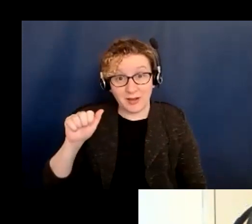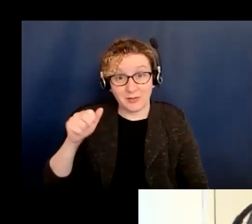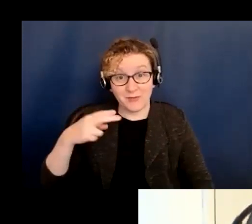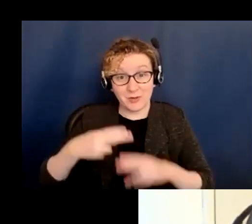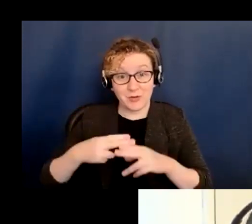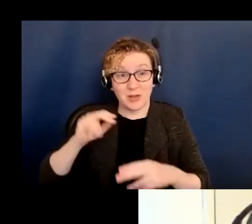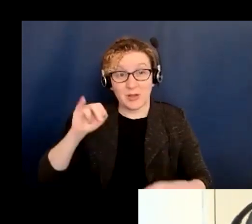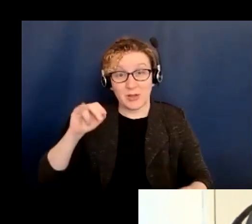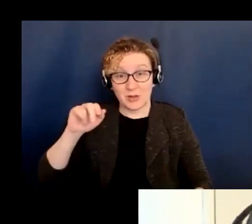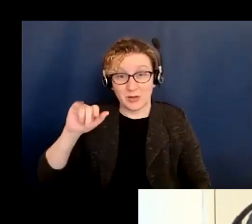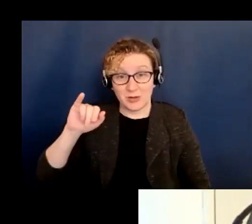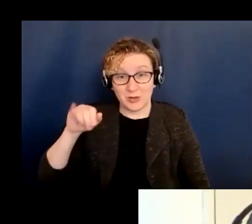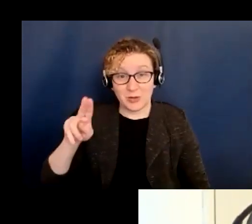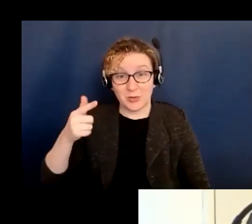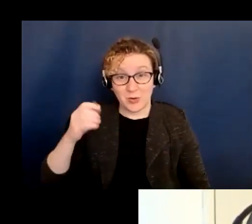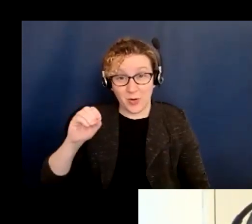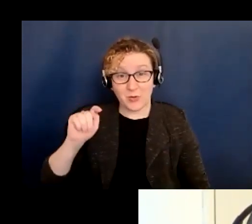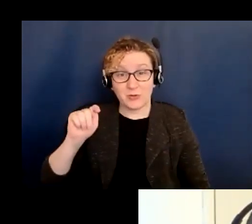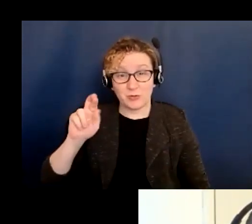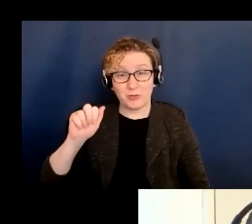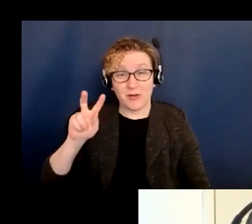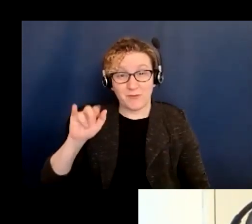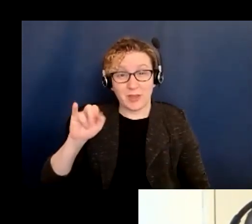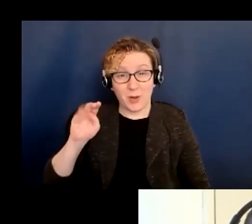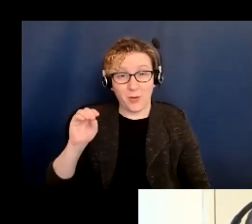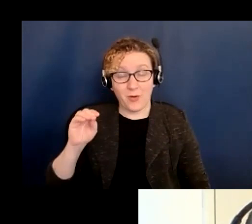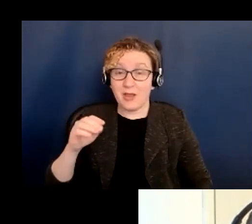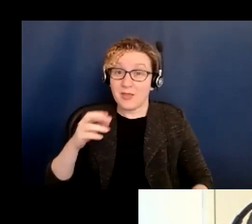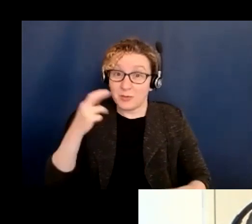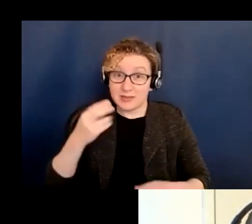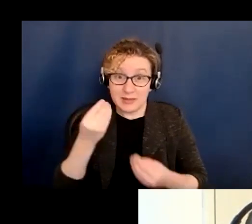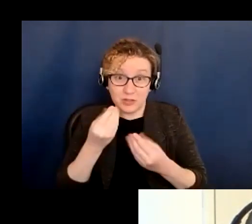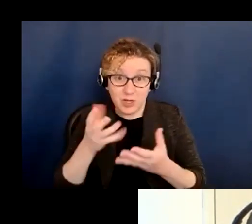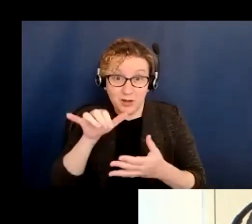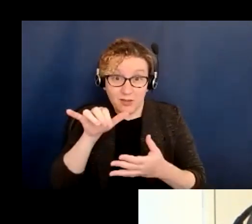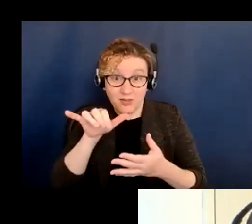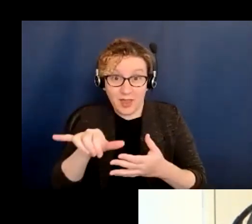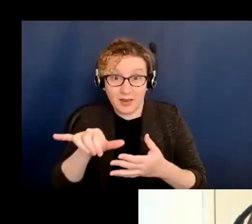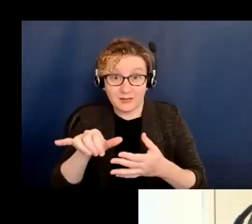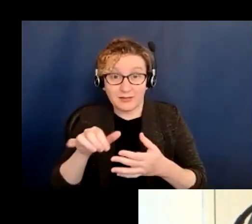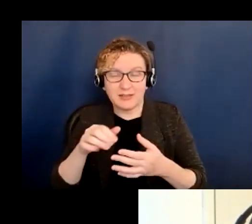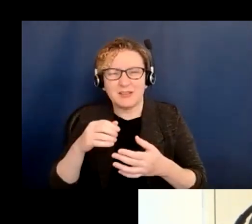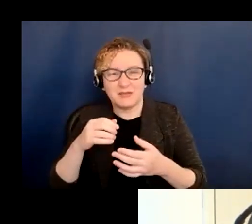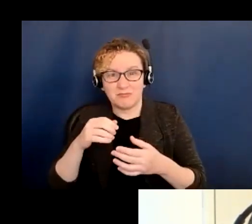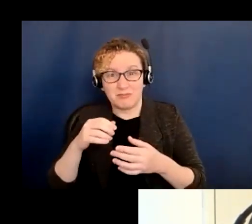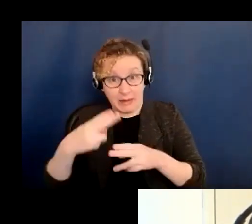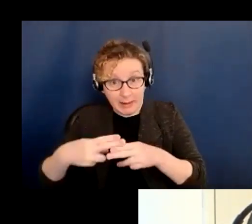because we did write a story about Hugo. I will be happy to share that link with you in the checkbox.